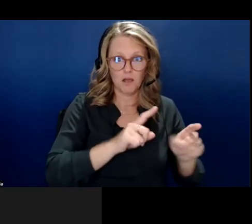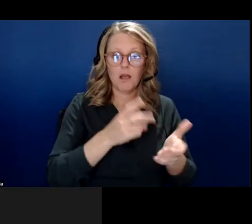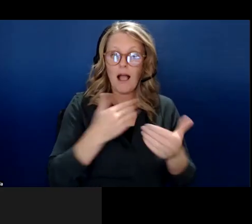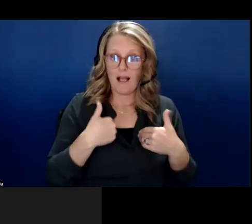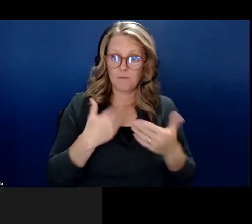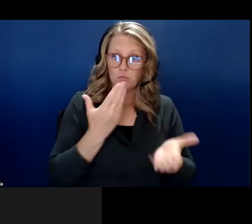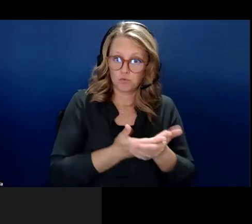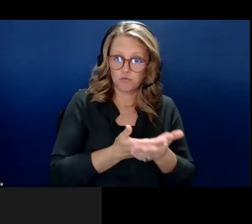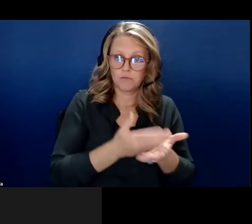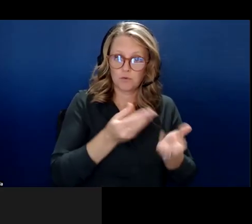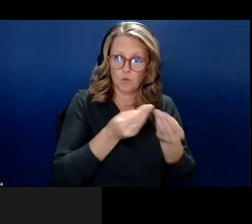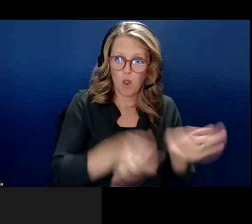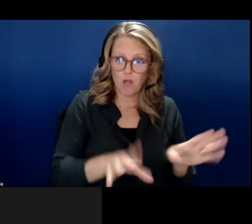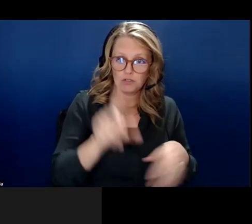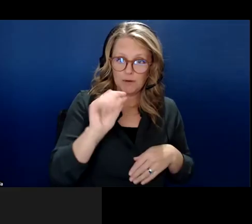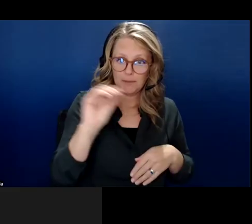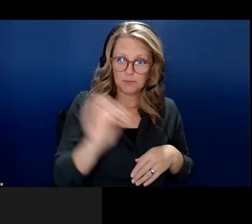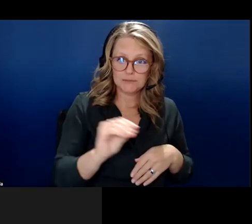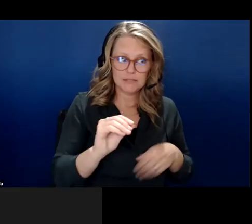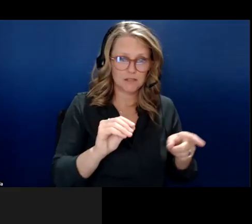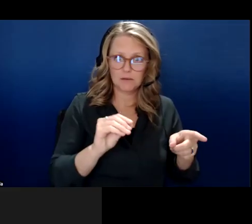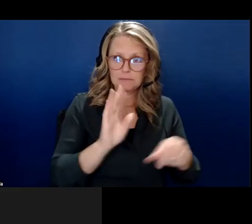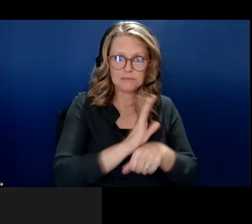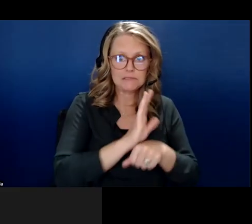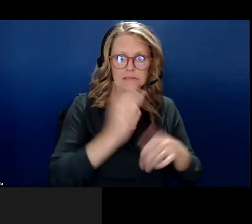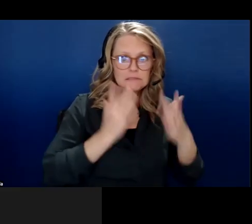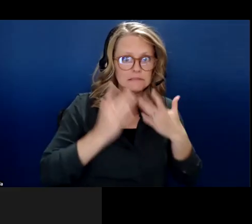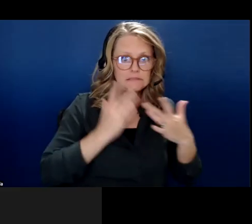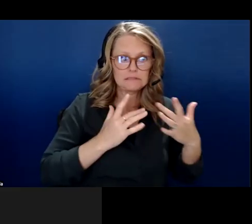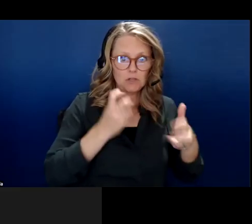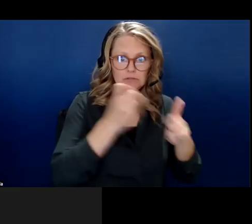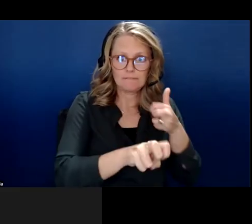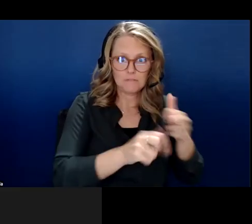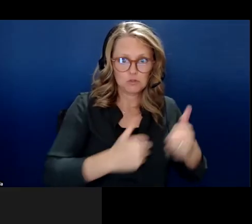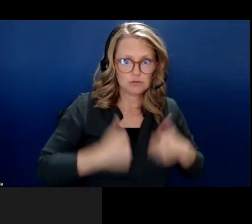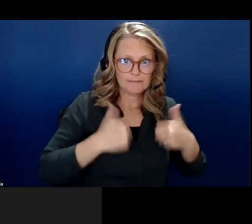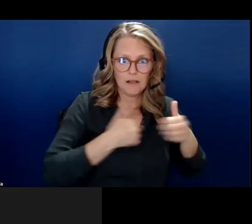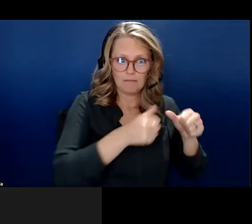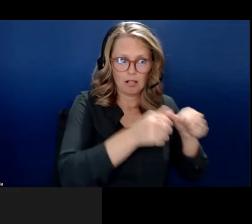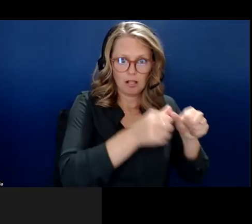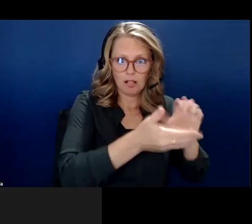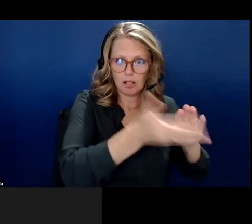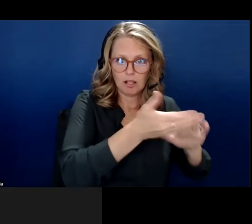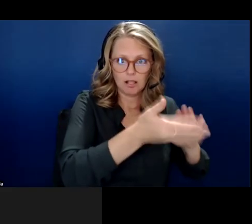of survivability as a business in terms of your loss of gross revenue.